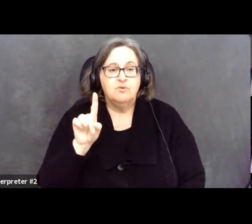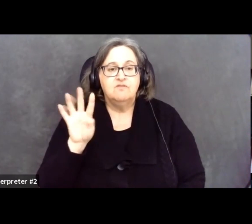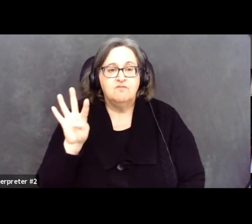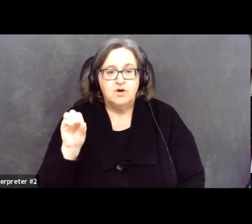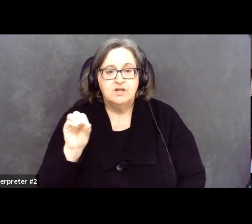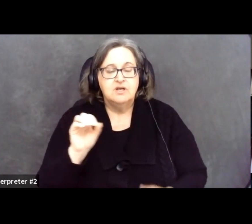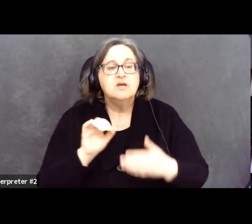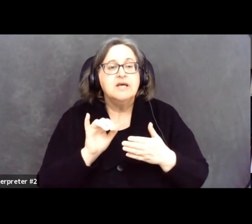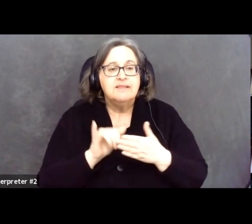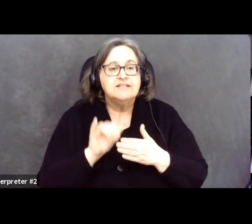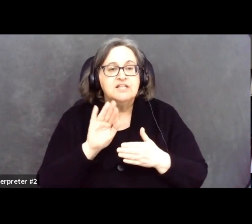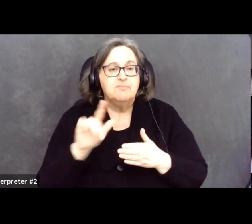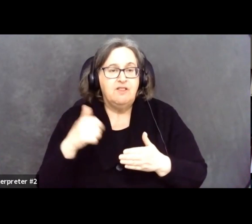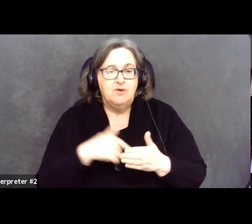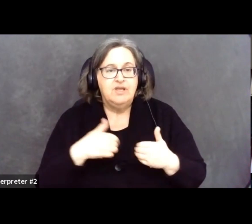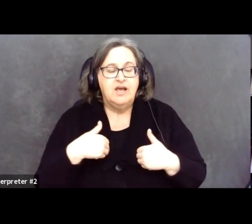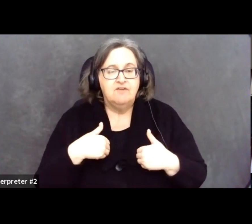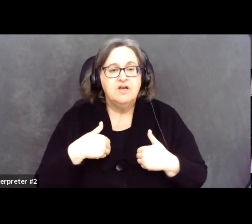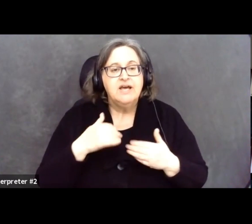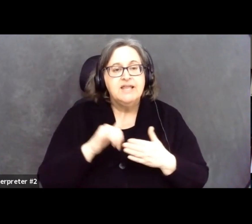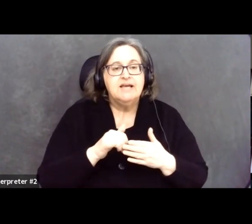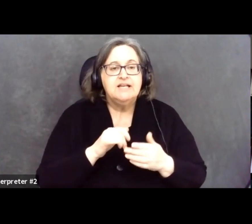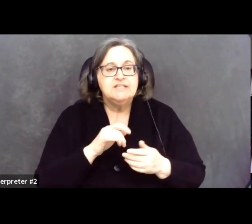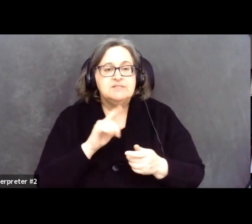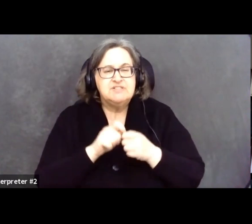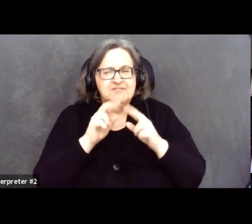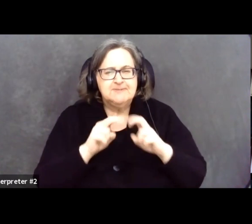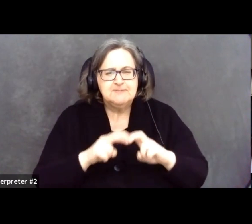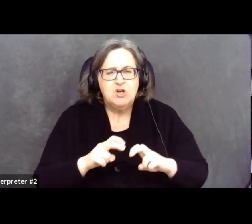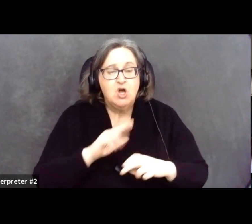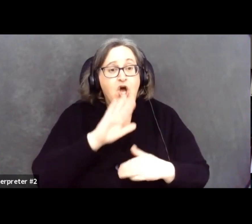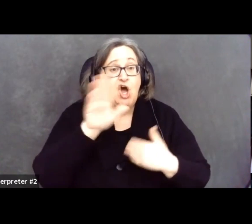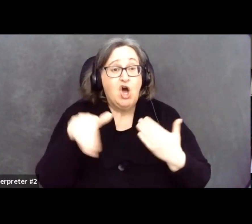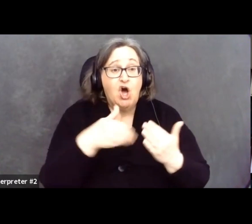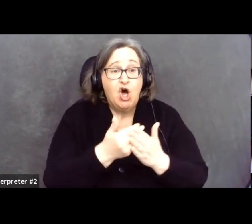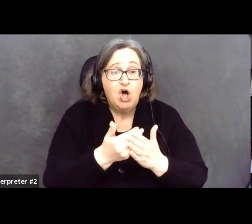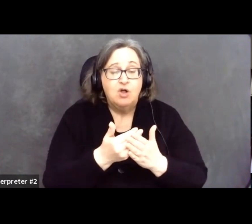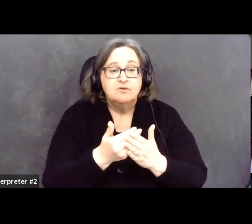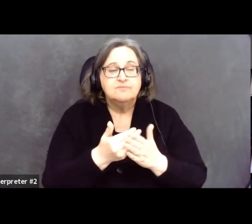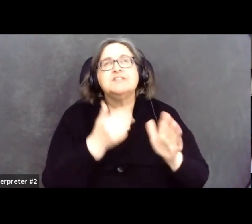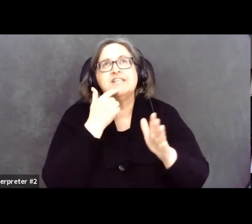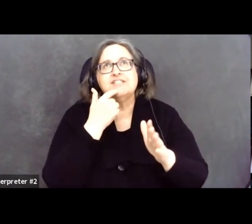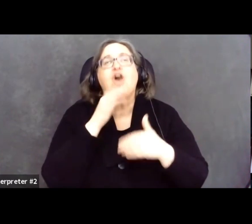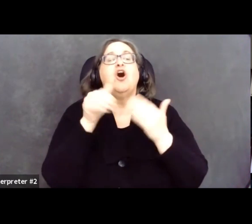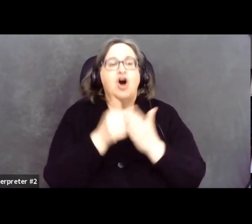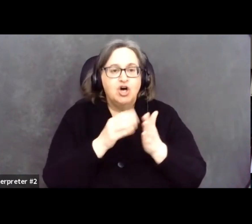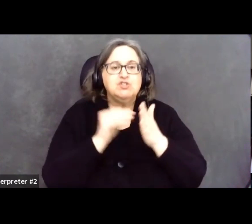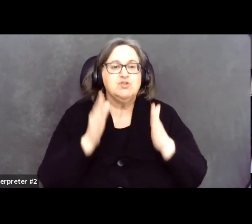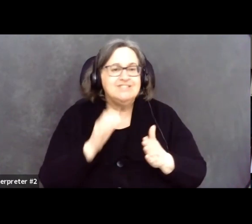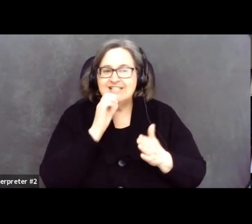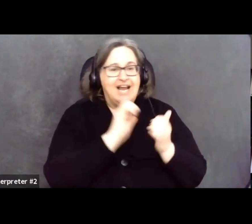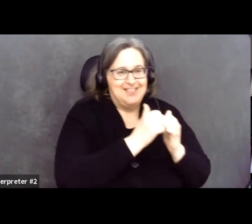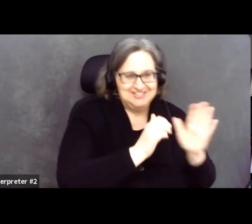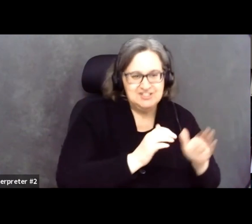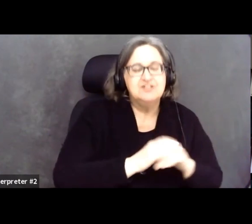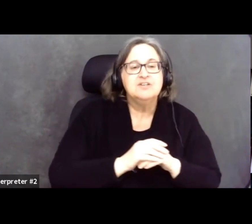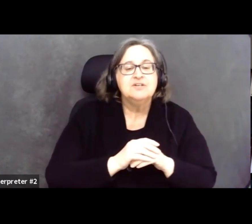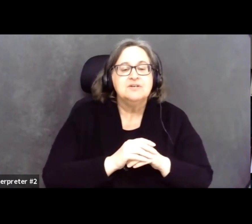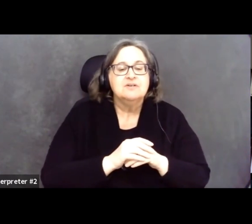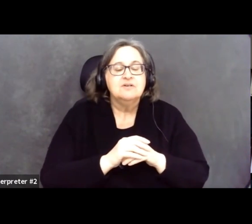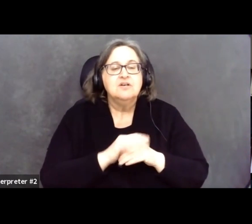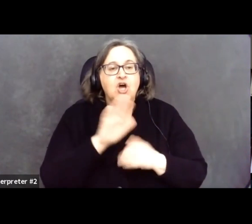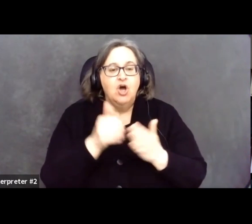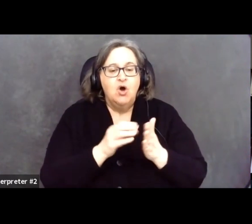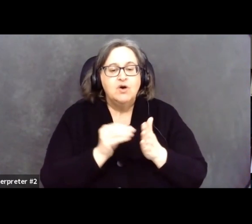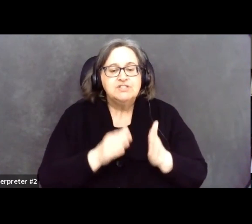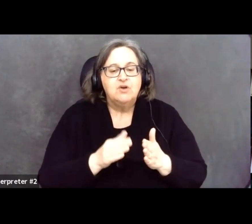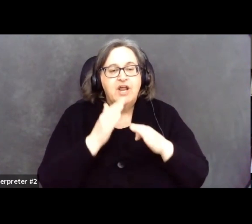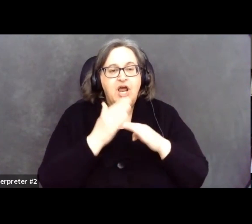It specifically pulls that apart and says all students, not athletes. It breaks down